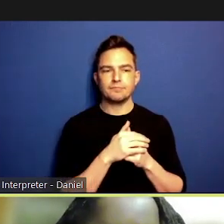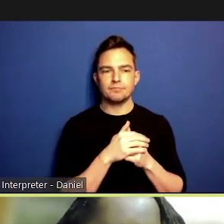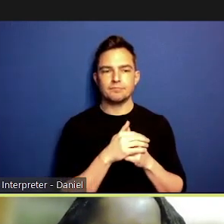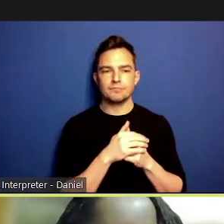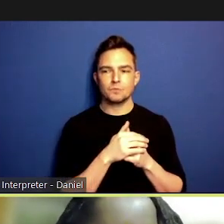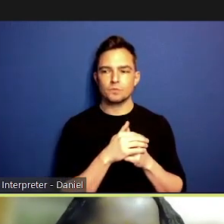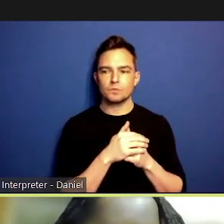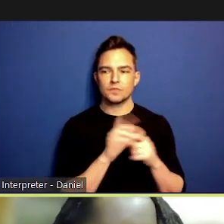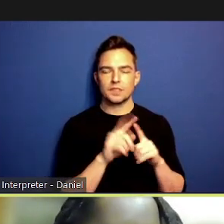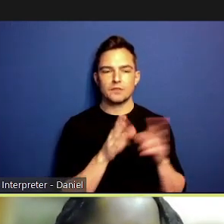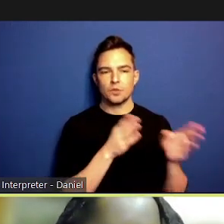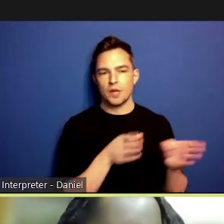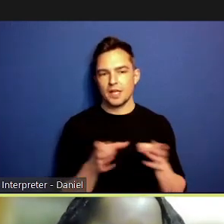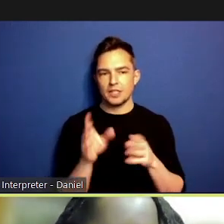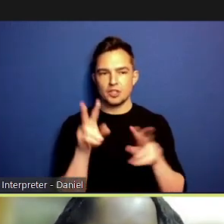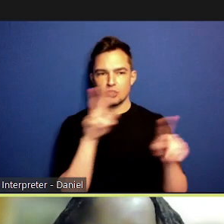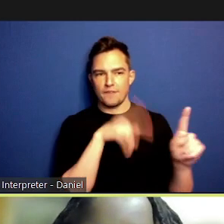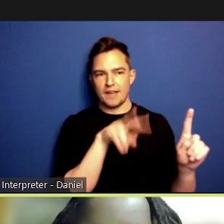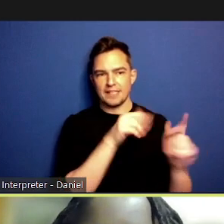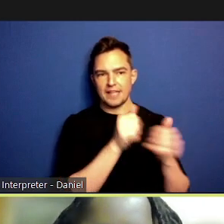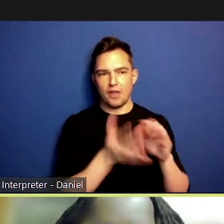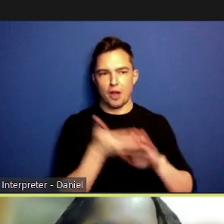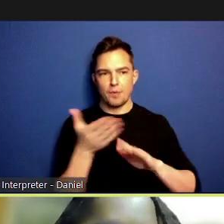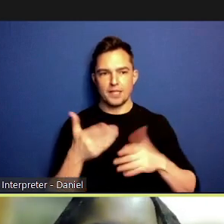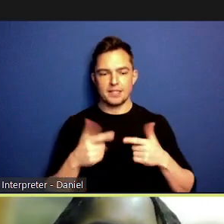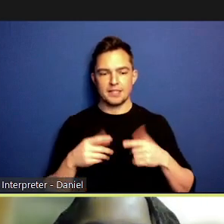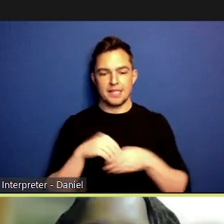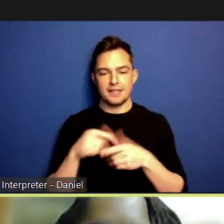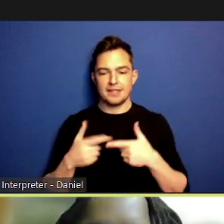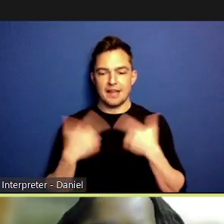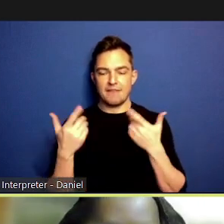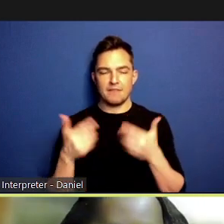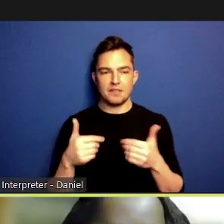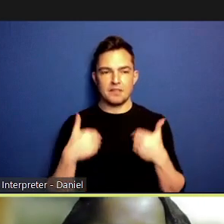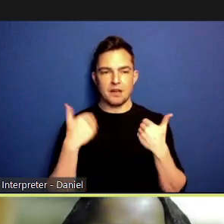that surveillance operates in the lives of black disabled young people, how it's normalized